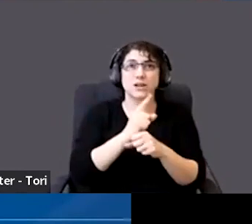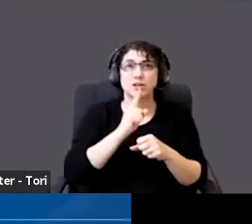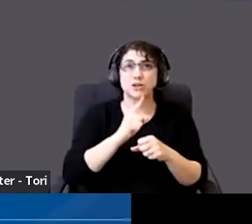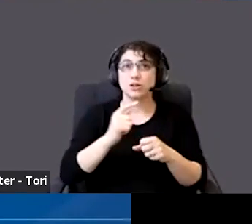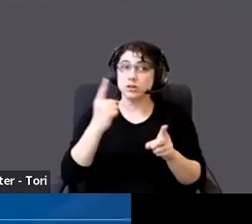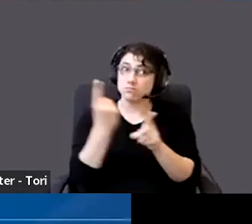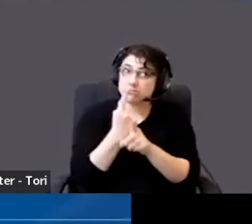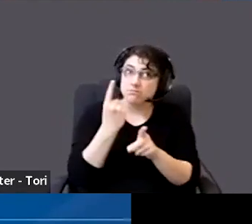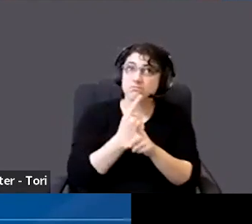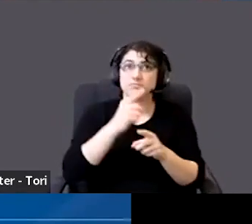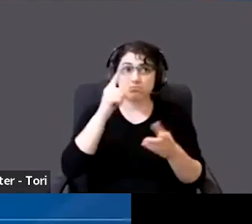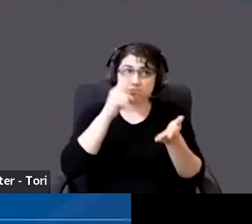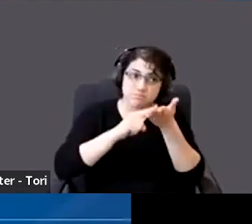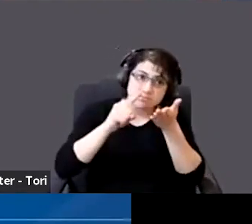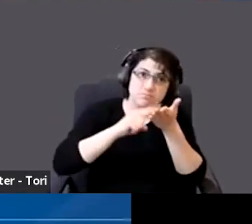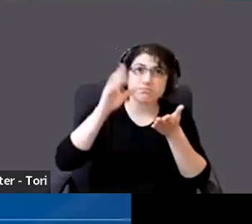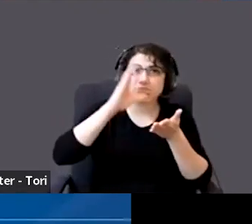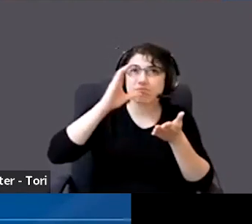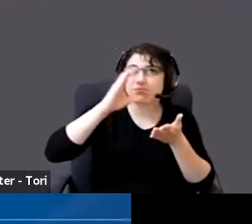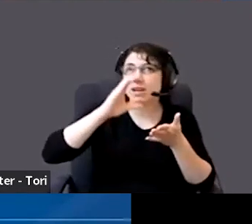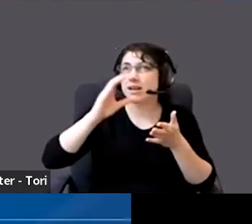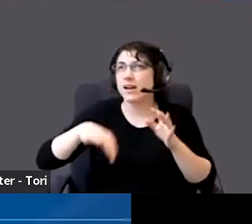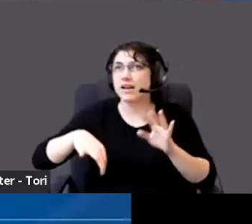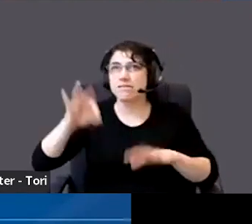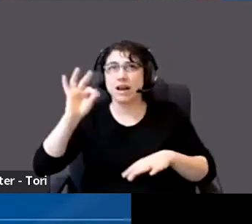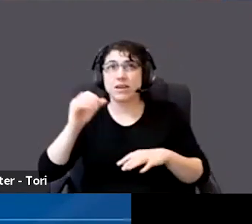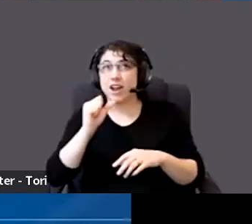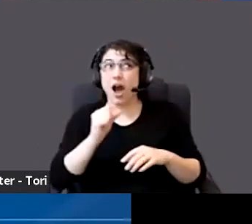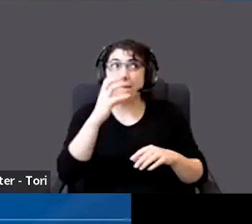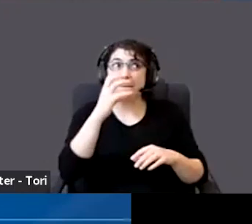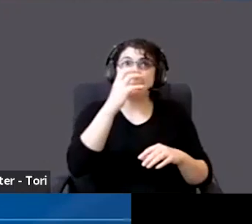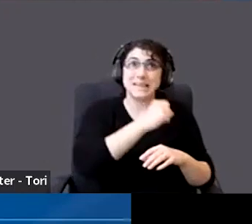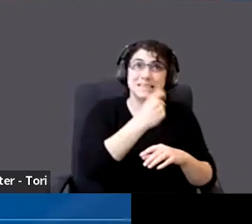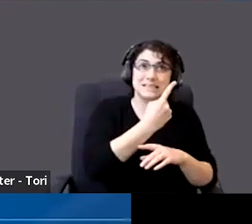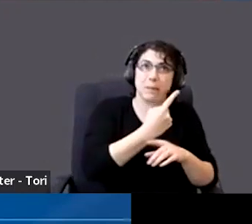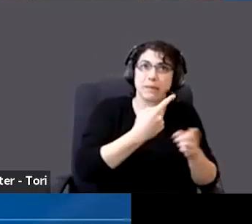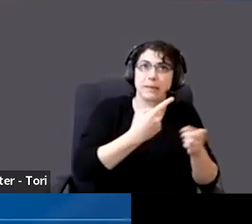and you're not saying something there that's not? Well, this is a new area, and nobody has really sorted this out in the literature.